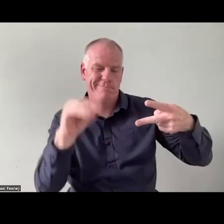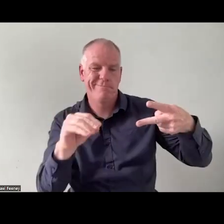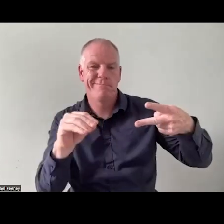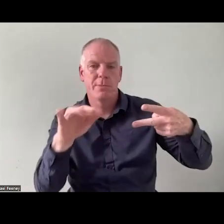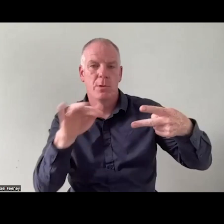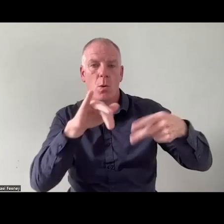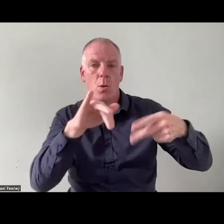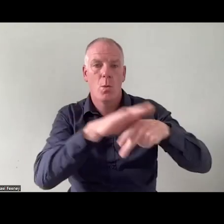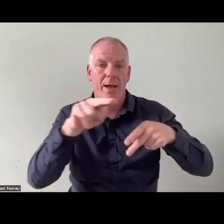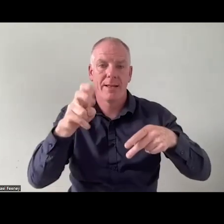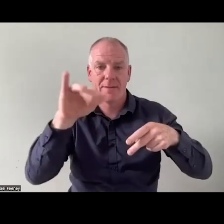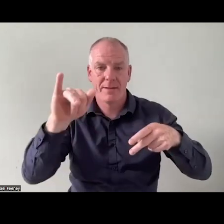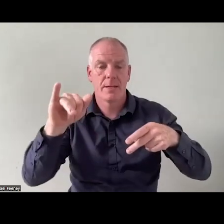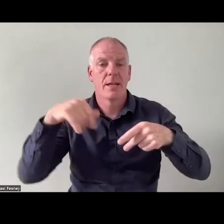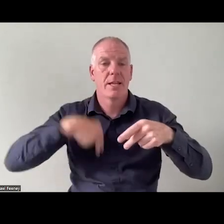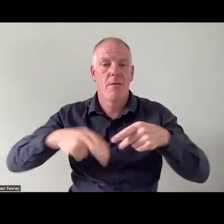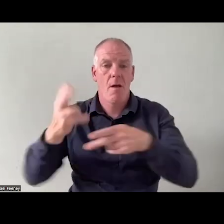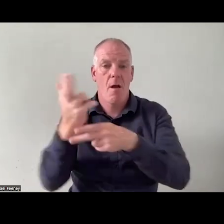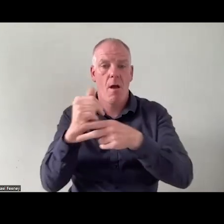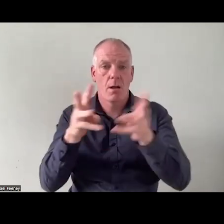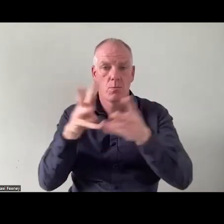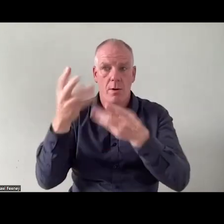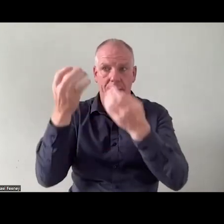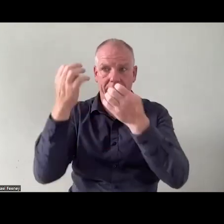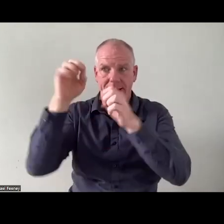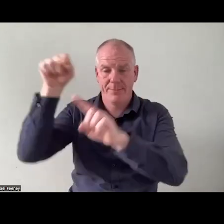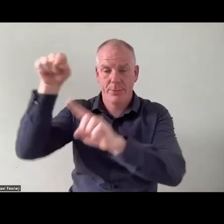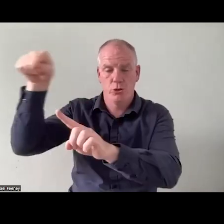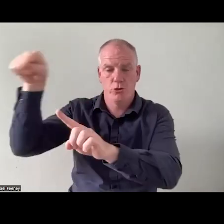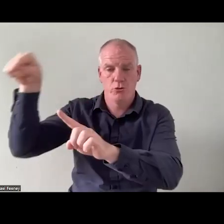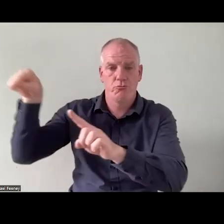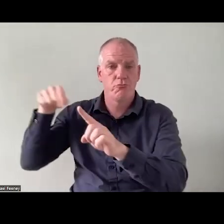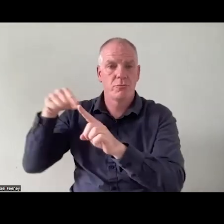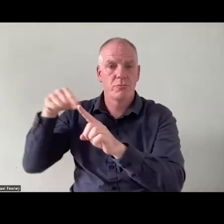by the artworks at the exhibition Fashion Show,